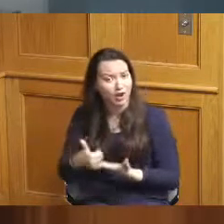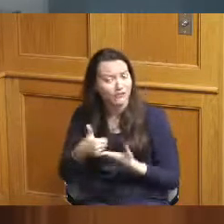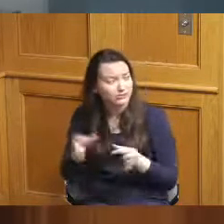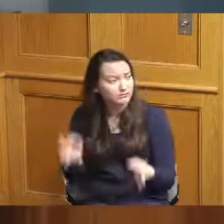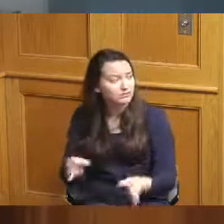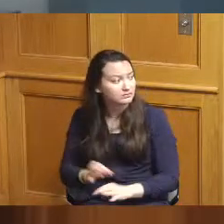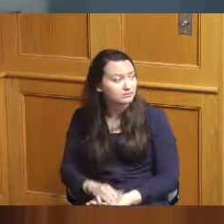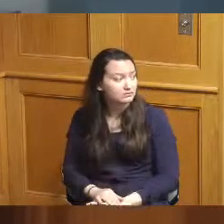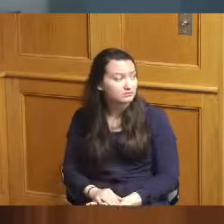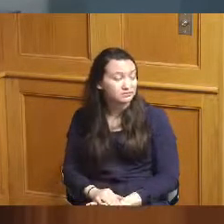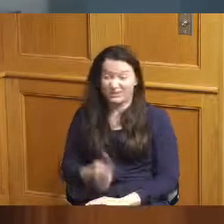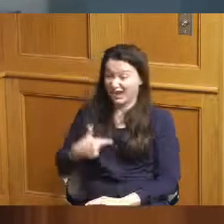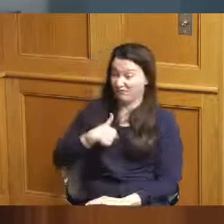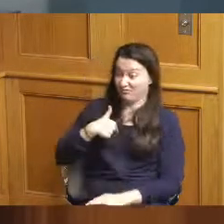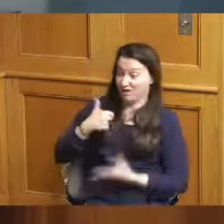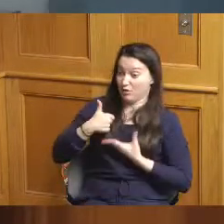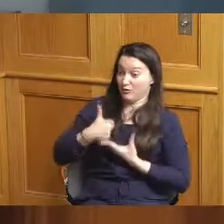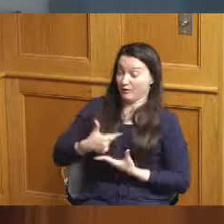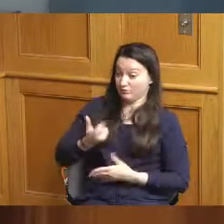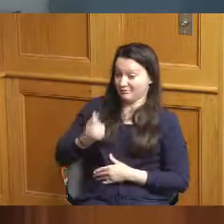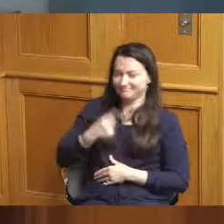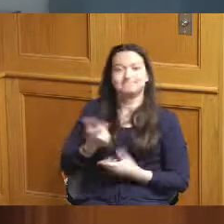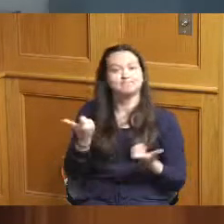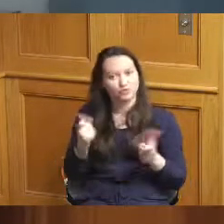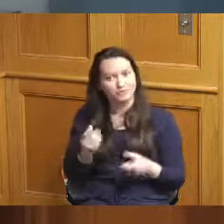at least it would help me better understand we will try to get that to you okay